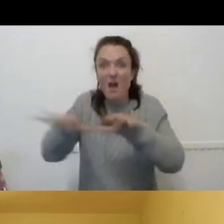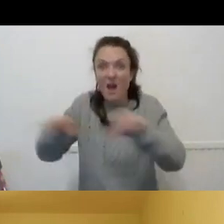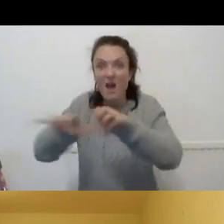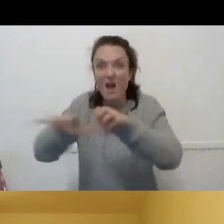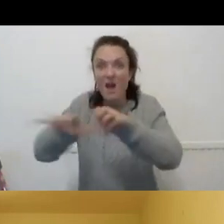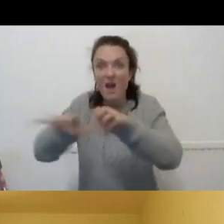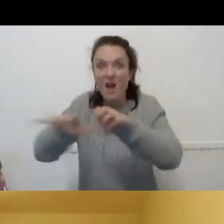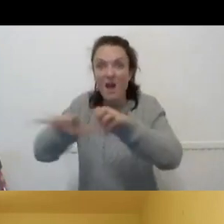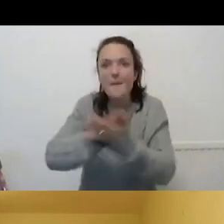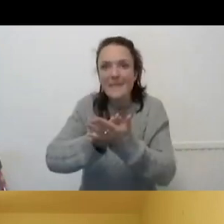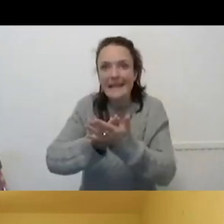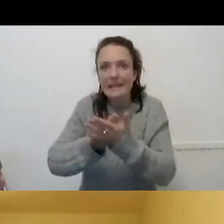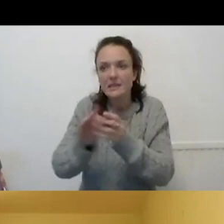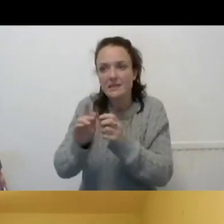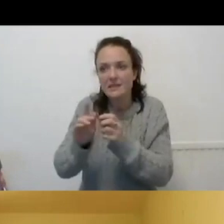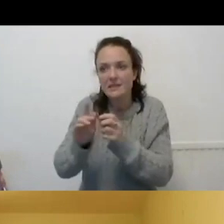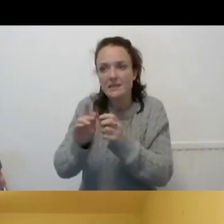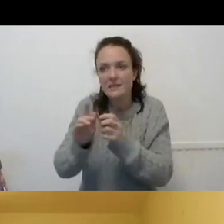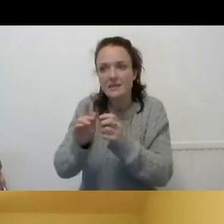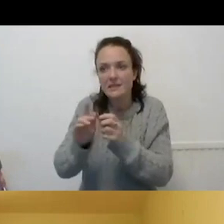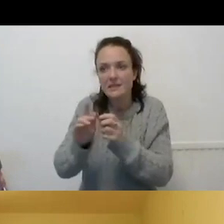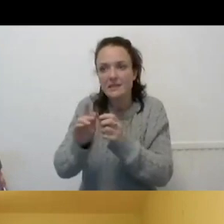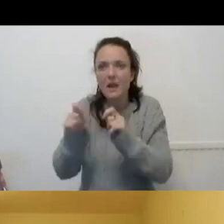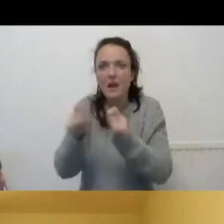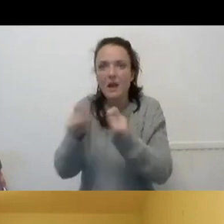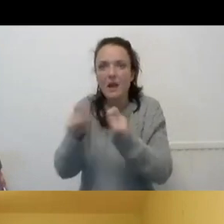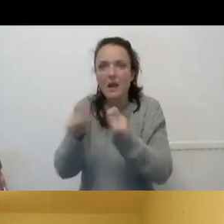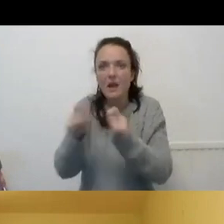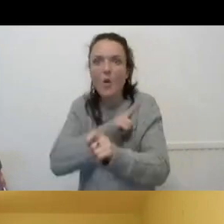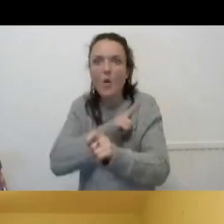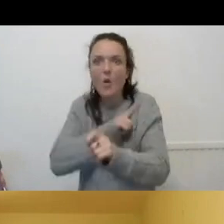chances of new mutations to having a vaccine will reduce the number of people will COVID